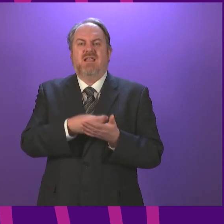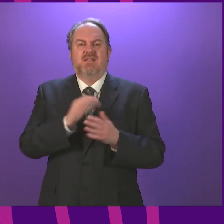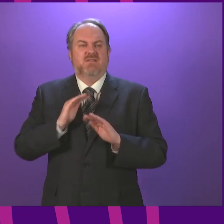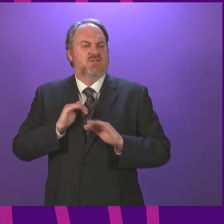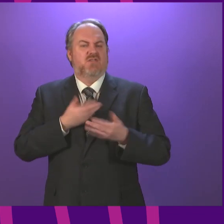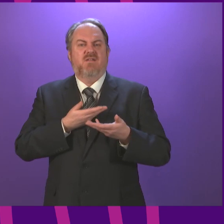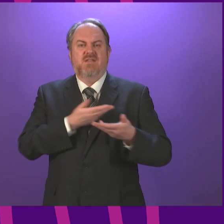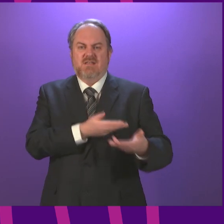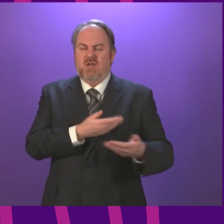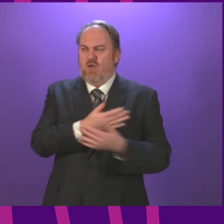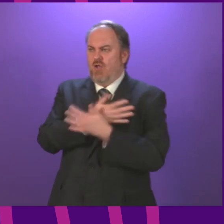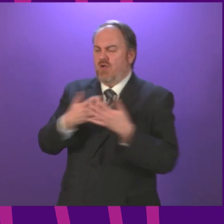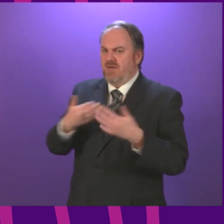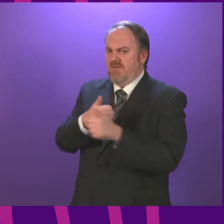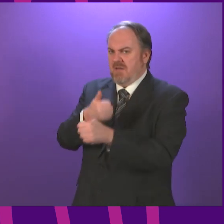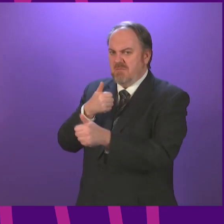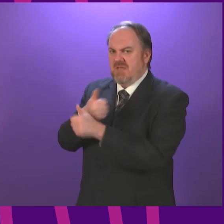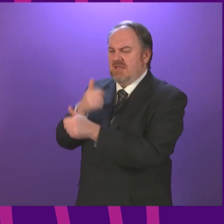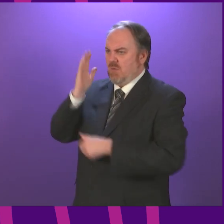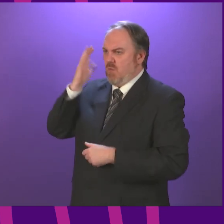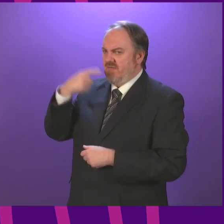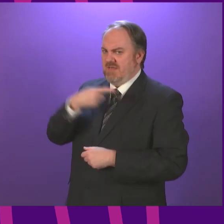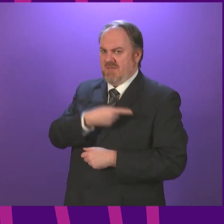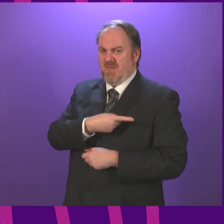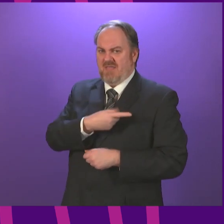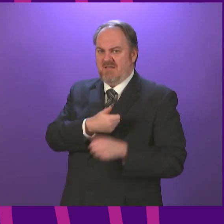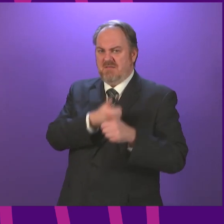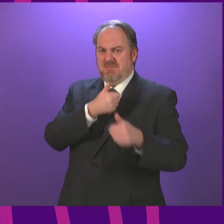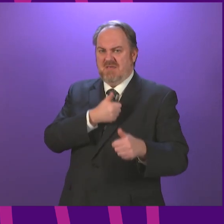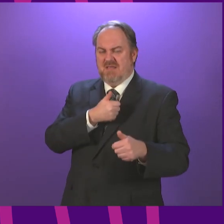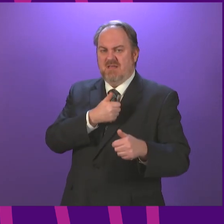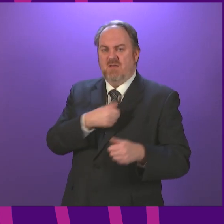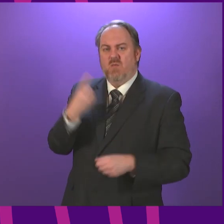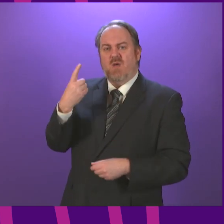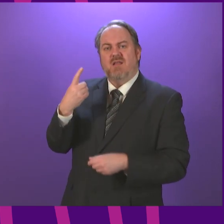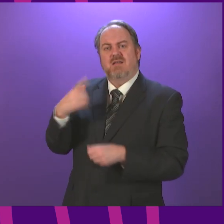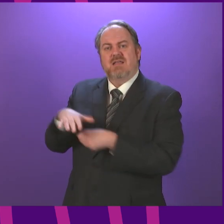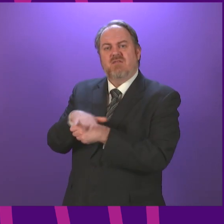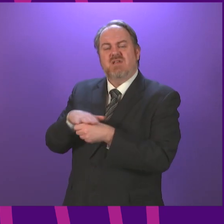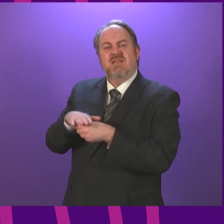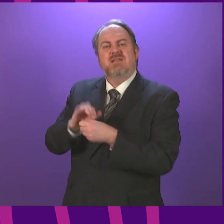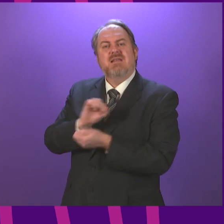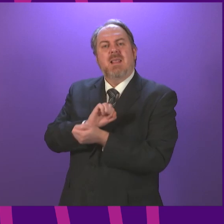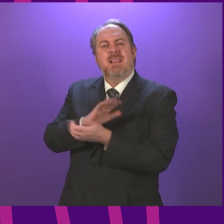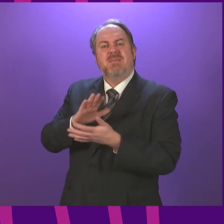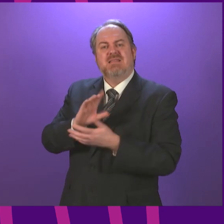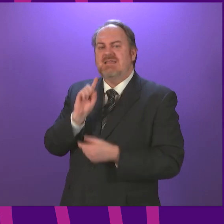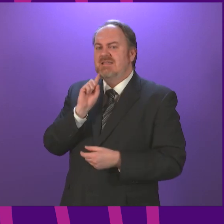for many manufacturing businesses. One of those impacted is Liberty Steel.